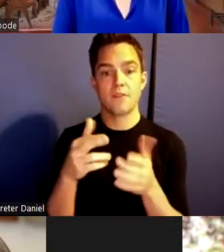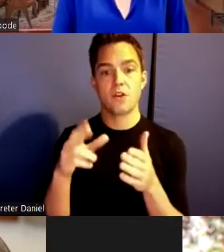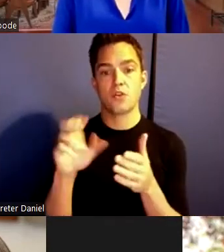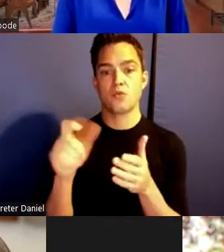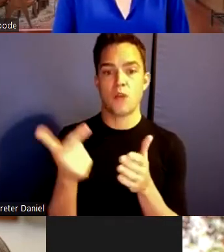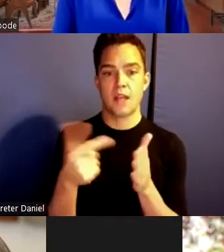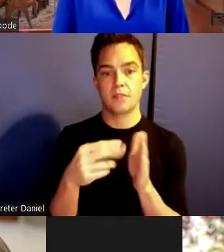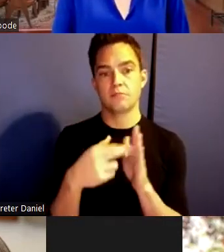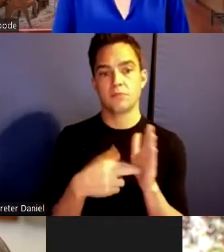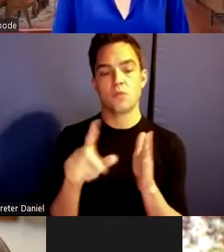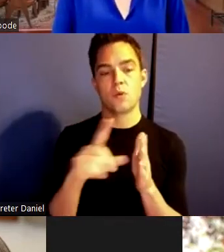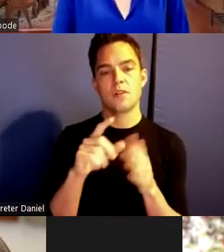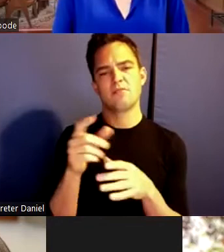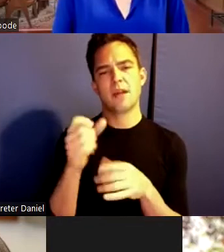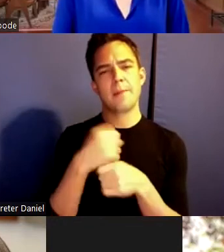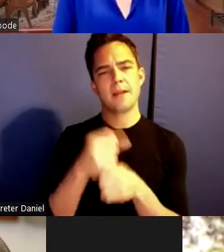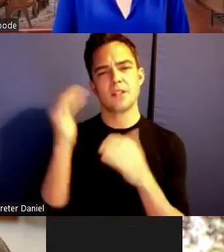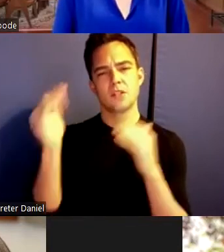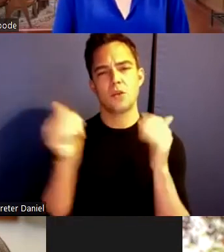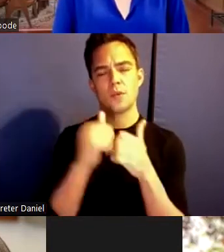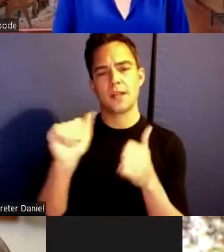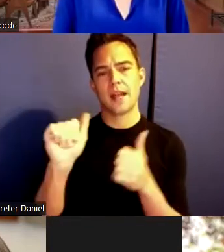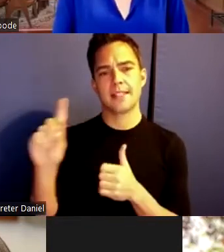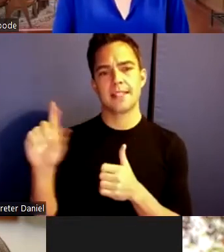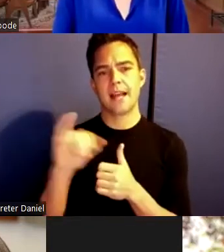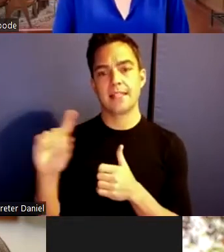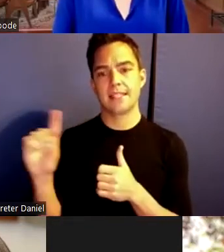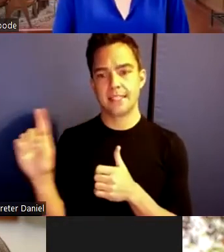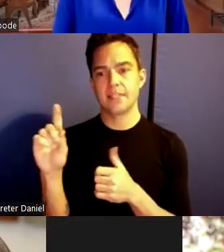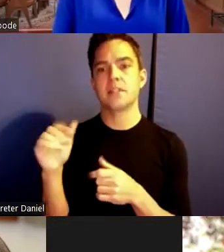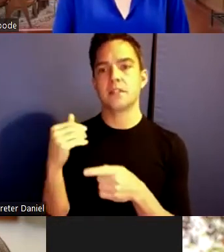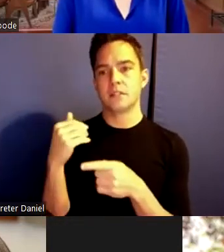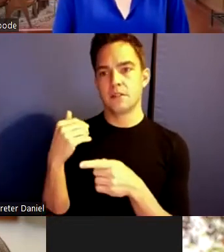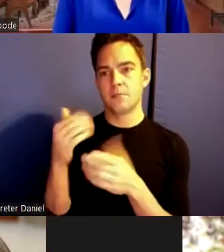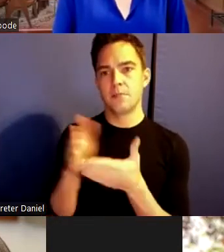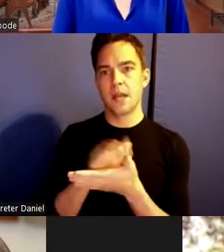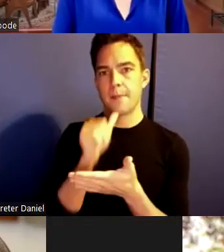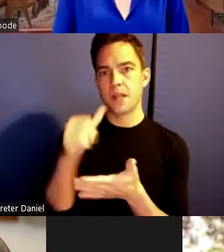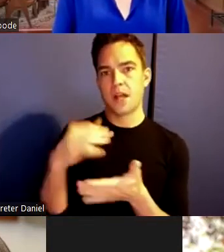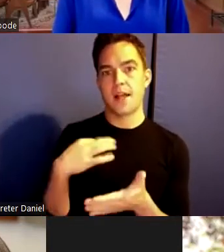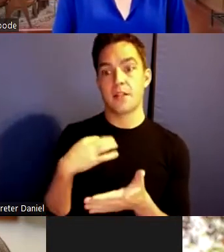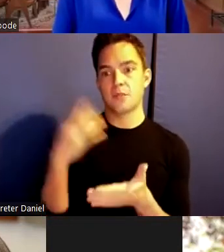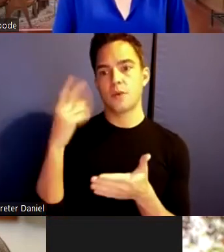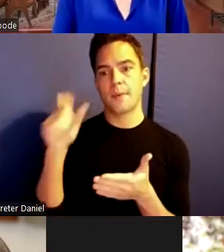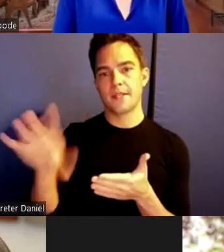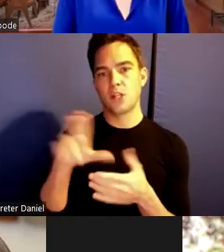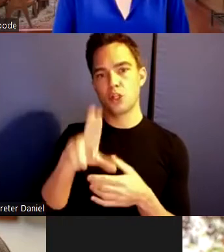make the adult with IDD who is older become ineligible due to their unique support and self